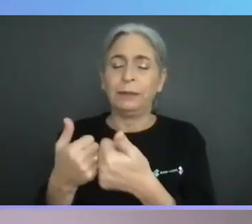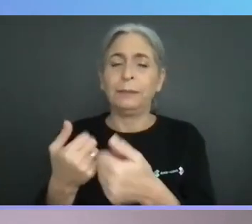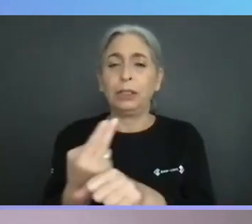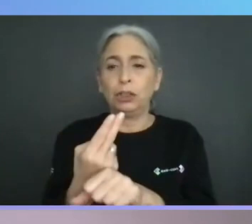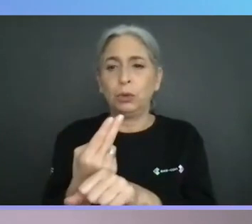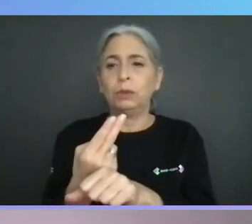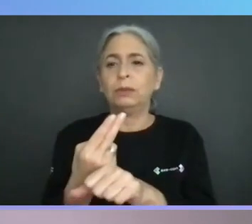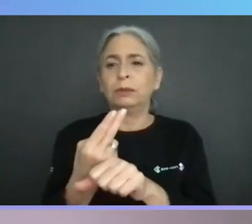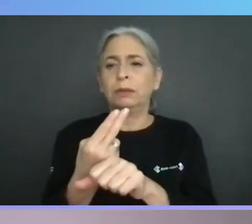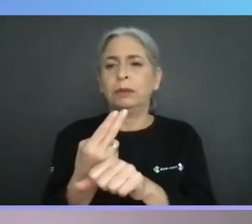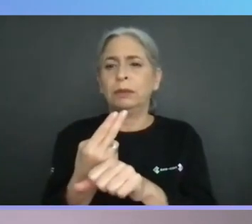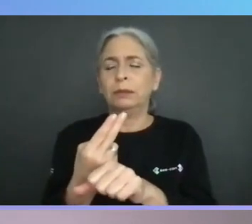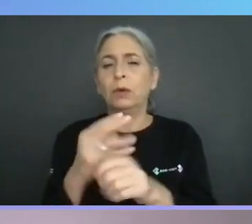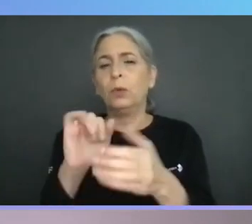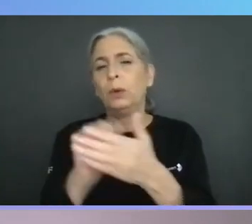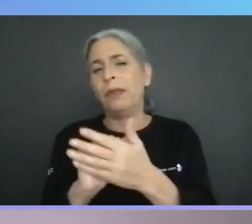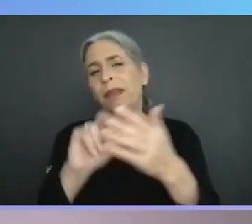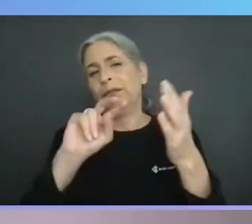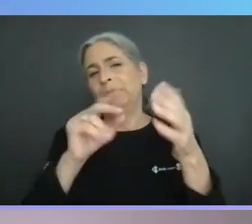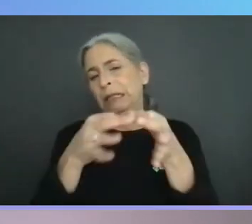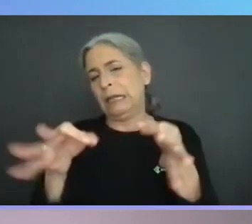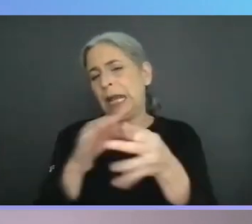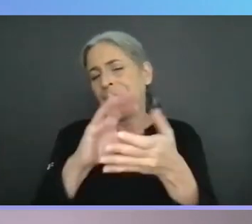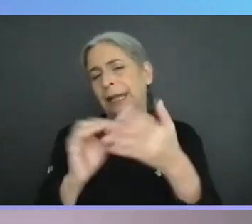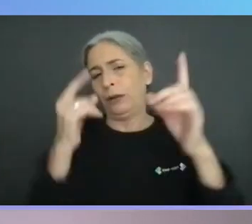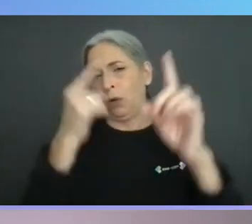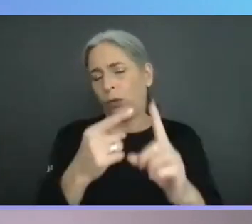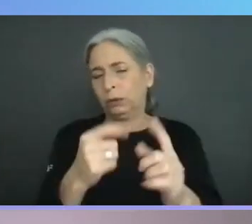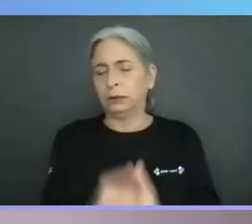many ways based on the viewers intents and goals. So we started